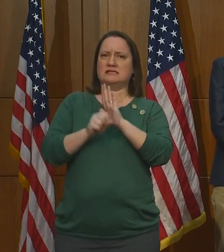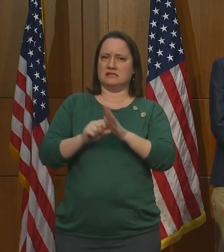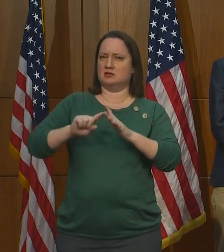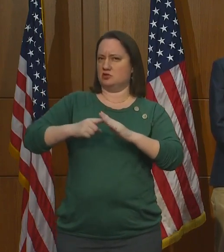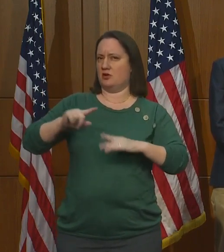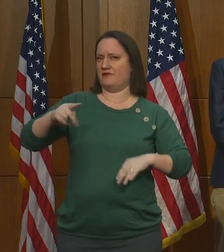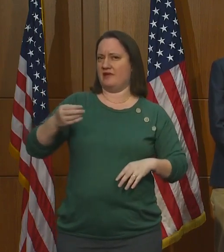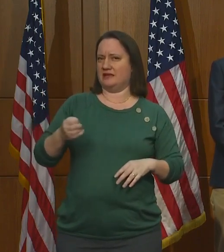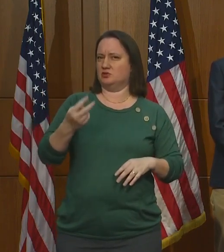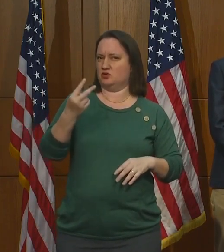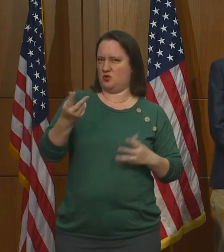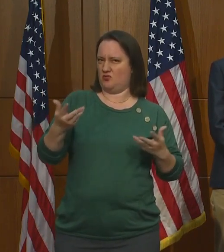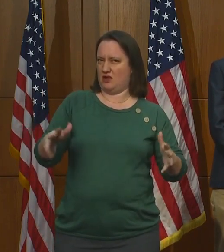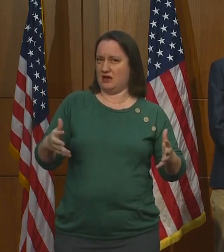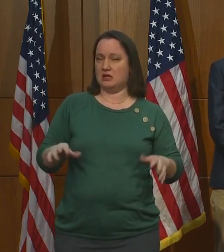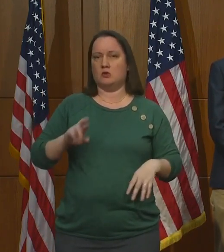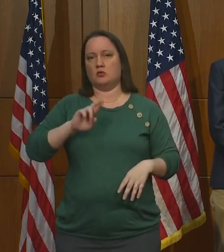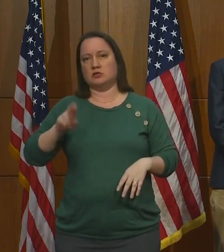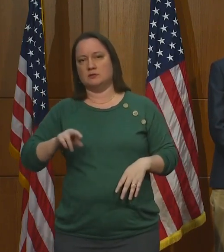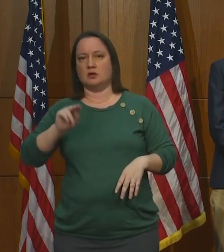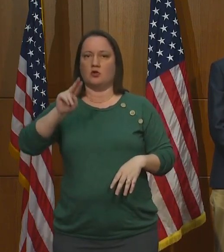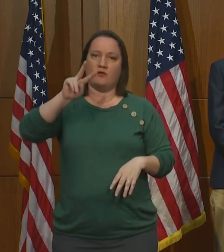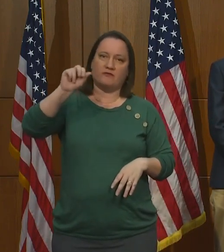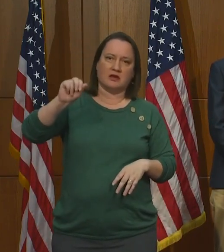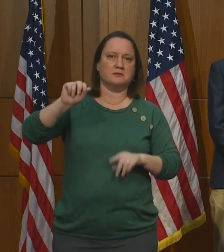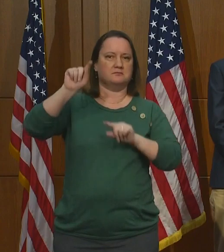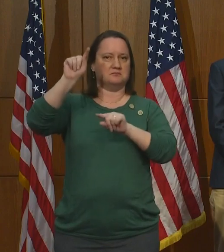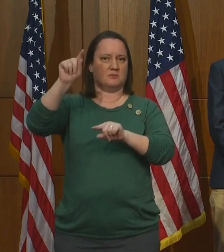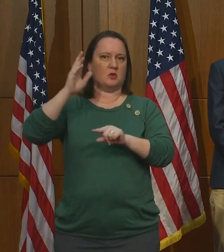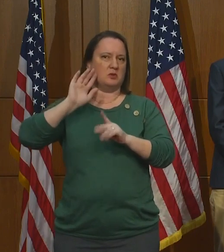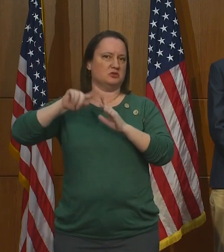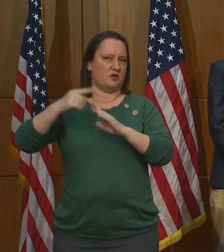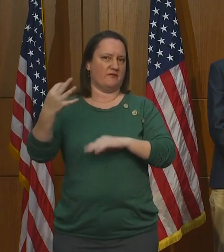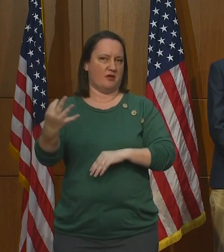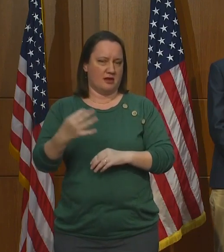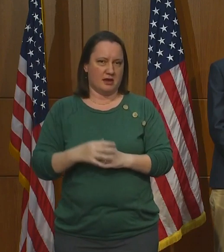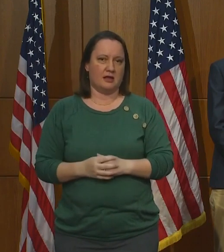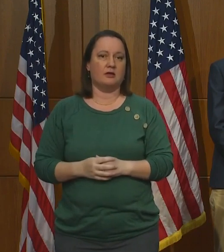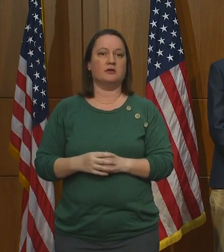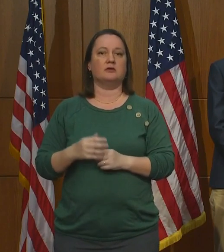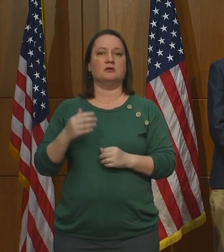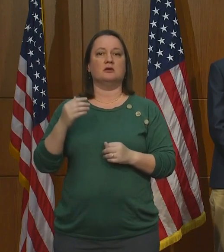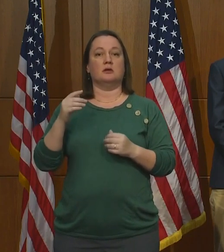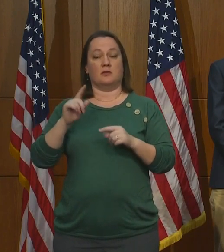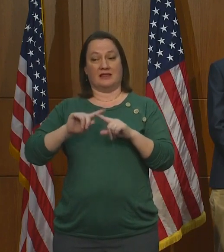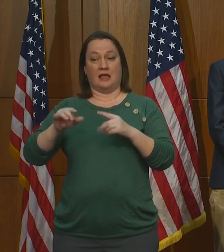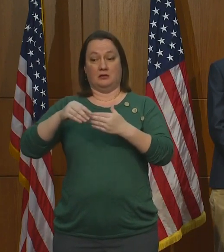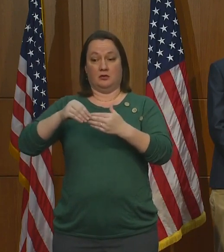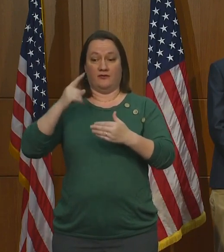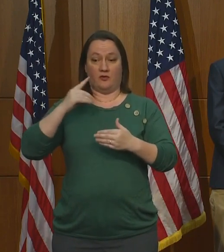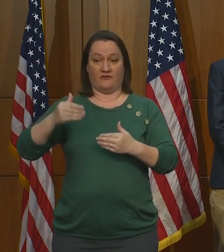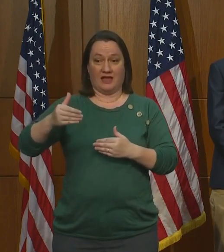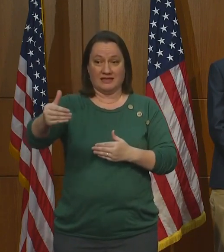RICHMOND IN NOVA AND OTHERS ARE STILL EXCEPTIONS BUT PHASE ONE IS RELEVANT FOR IF YOUR JURISDICTIONS NOW AND WOULD BE